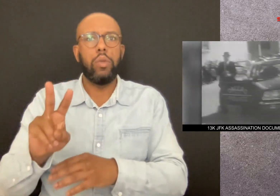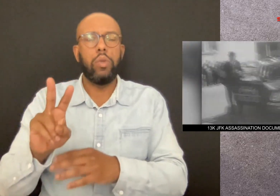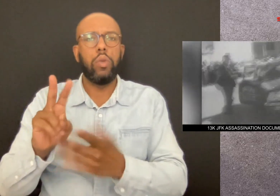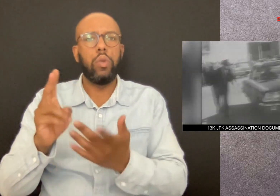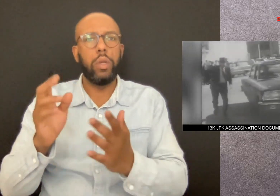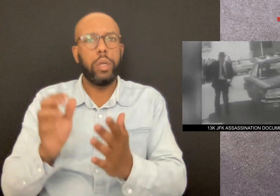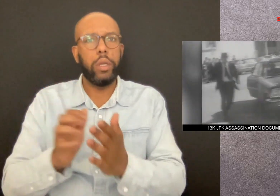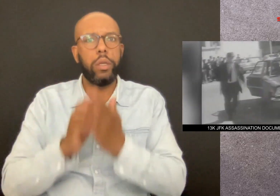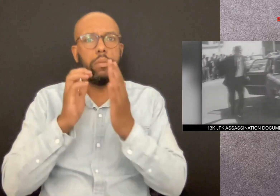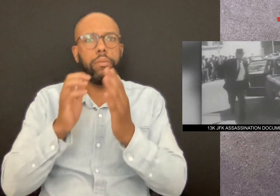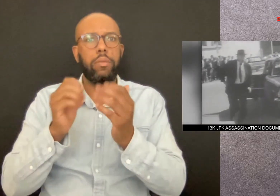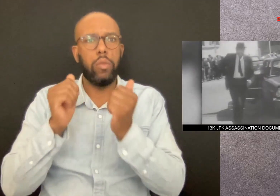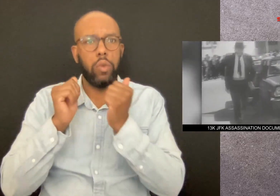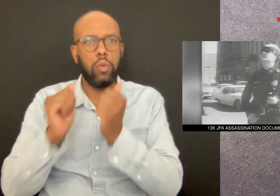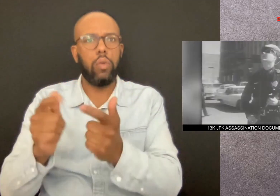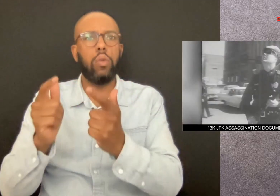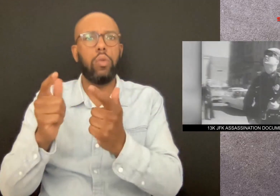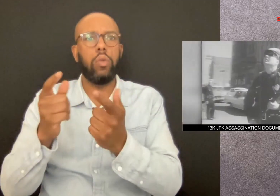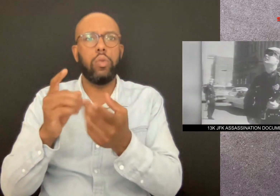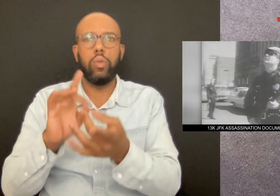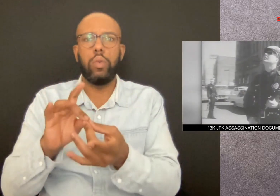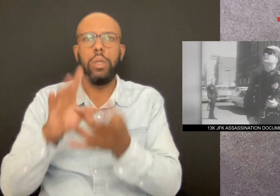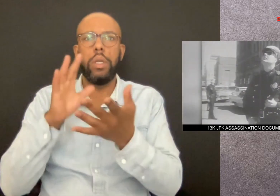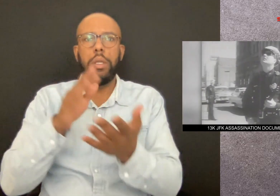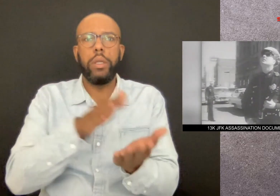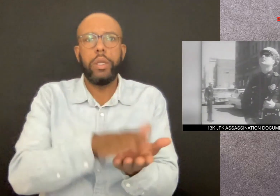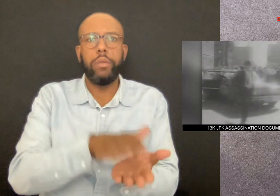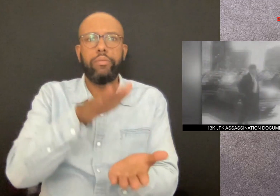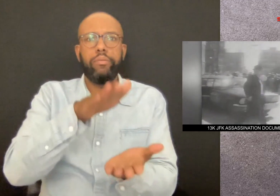release of all remaining government records about the assassination